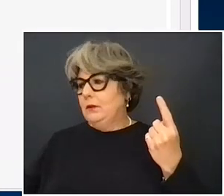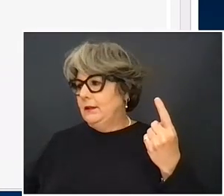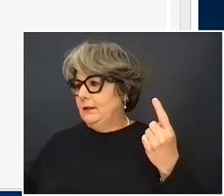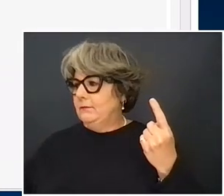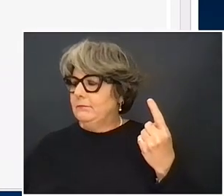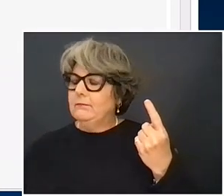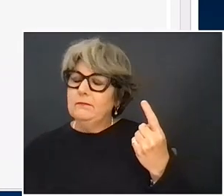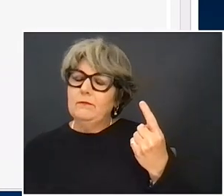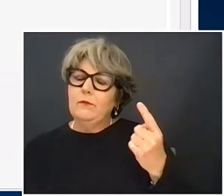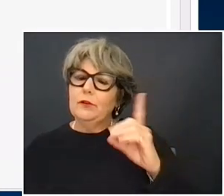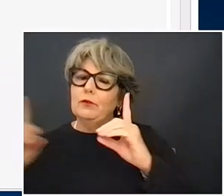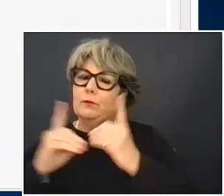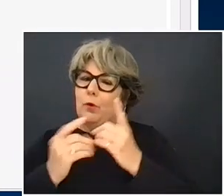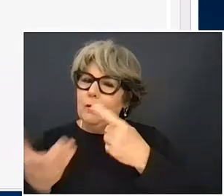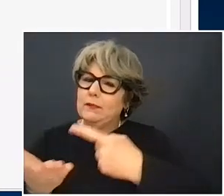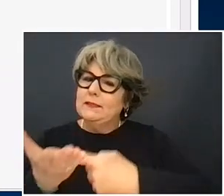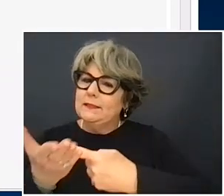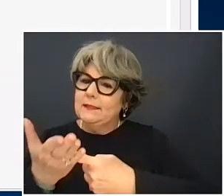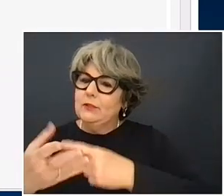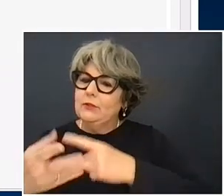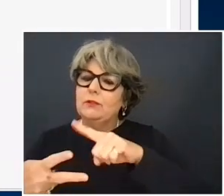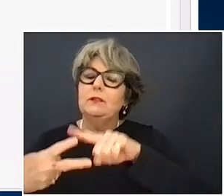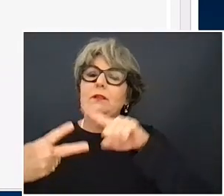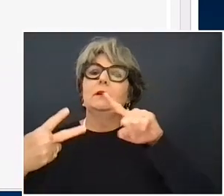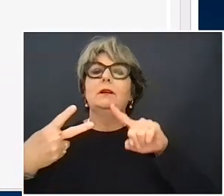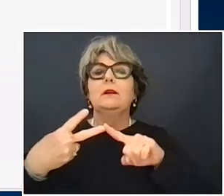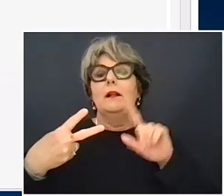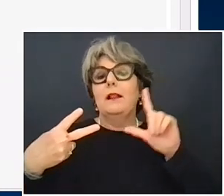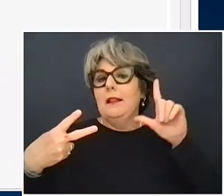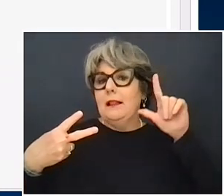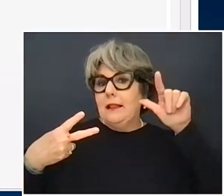discussion. Now, later, what we do is we